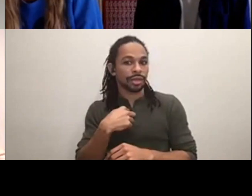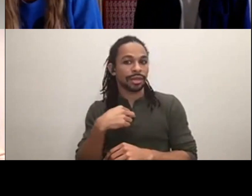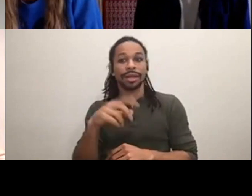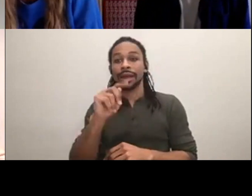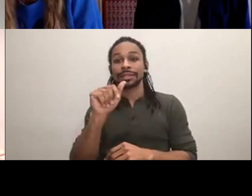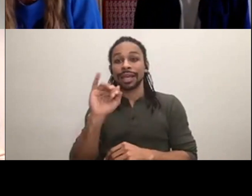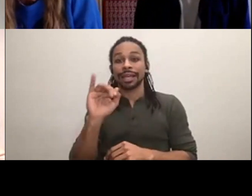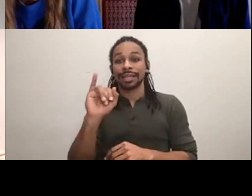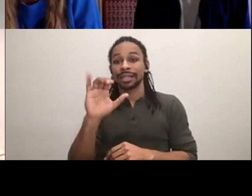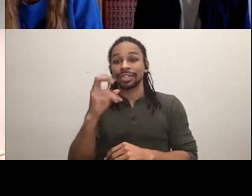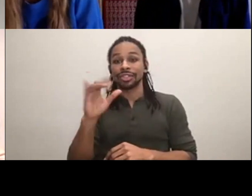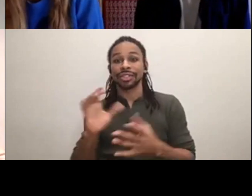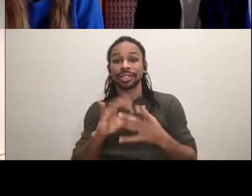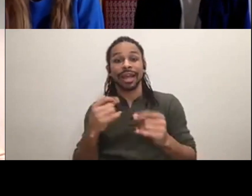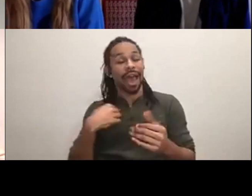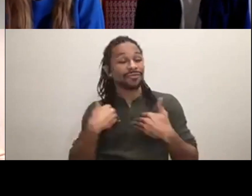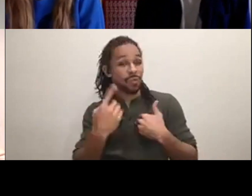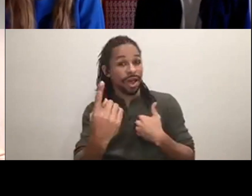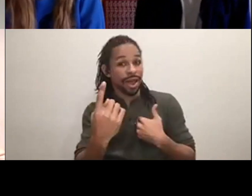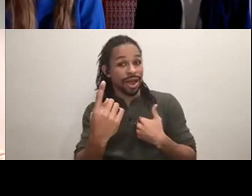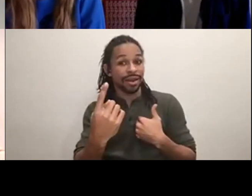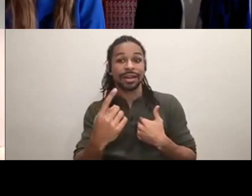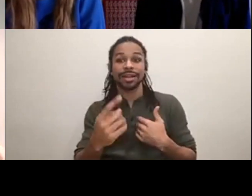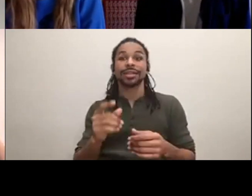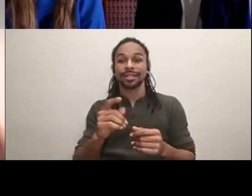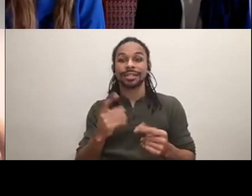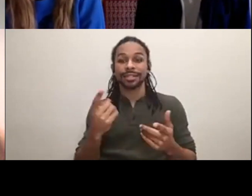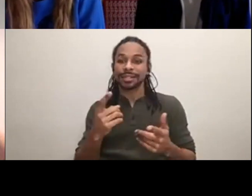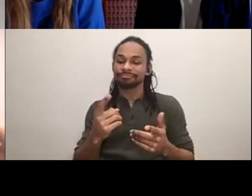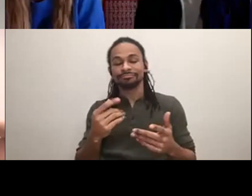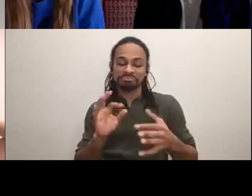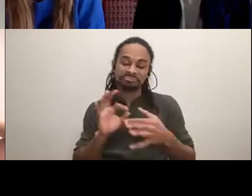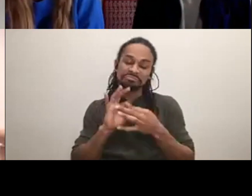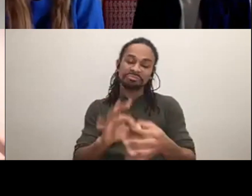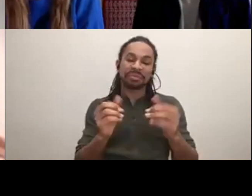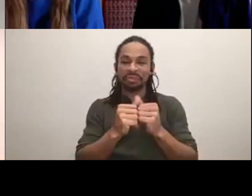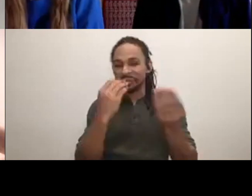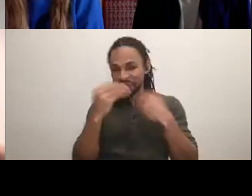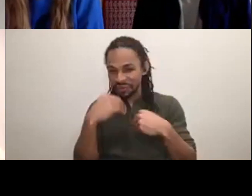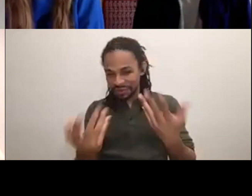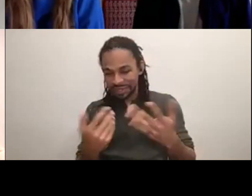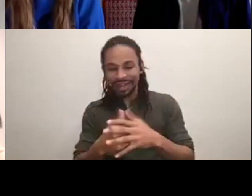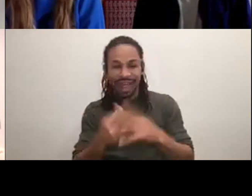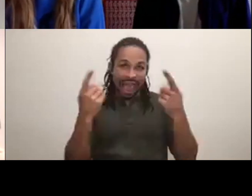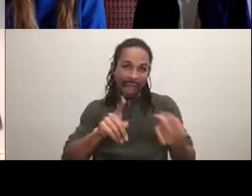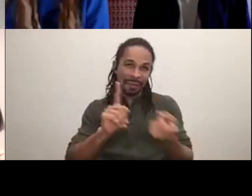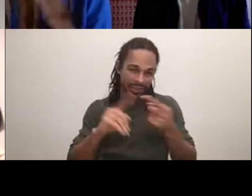find it, oh yeah from Raul “Desaturated mandarin disk hoverers above a row of apartment